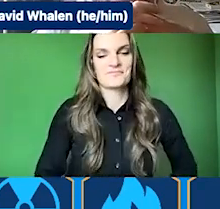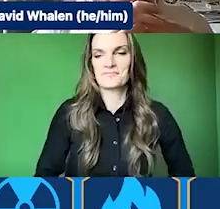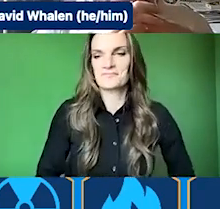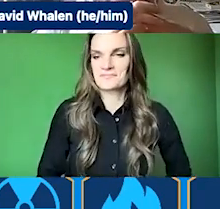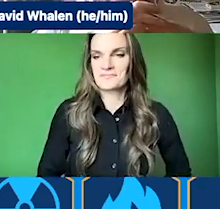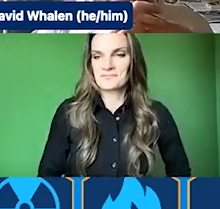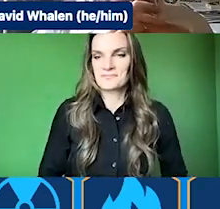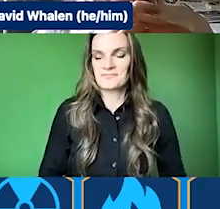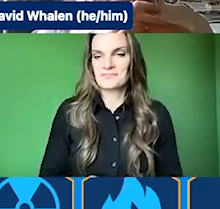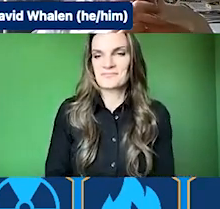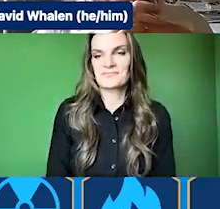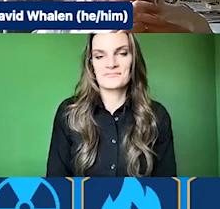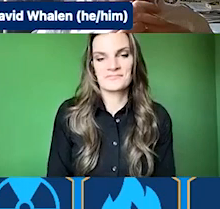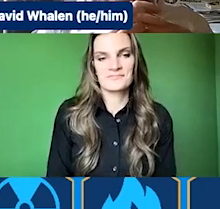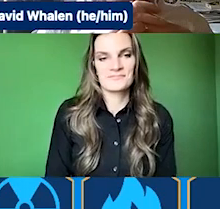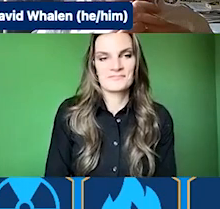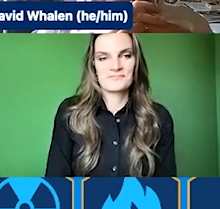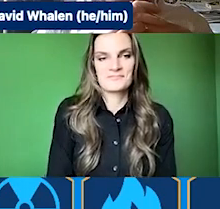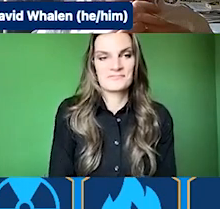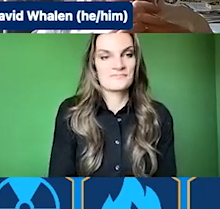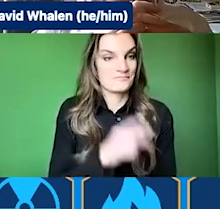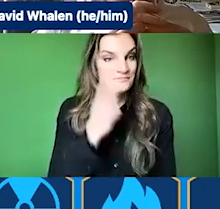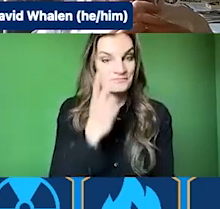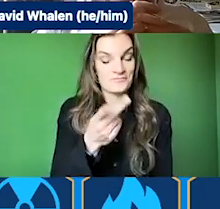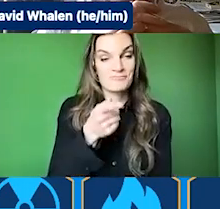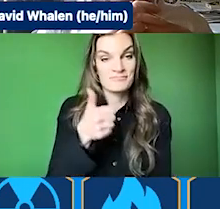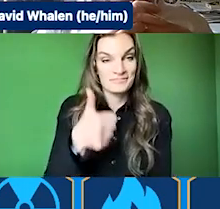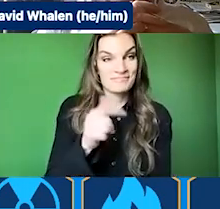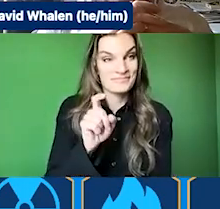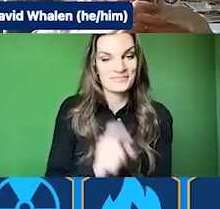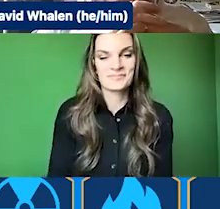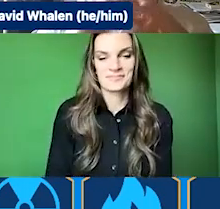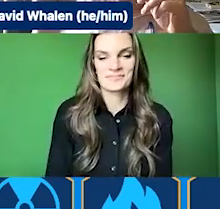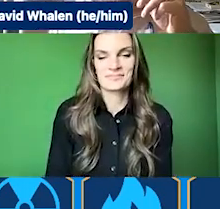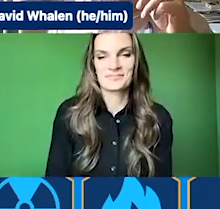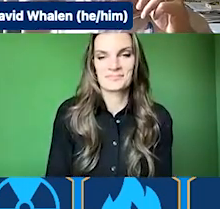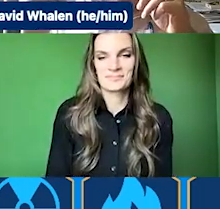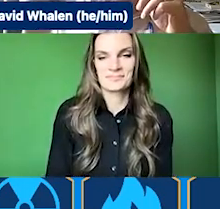KATIE SAVIN, PhD: Yes, okay. Can everyone see those? Great, okay, hi everyone. So